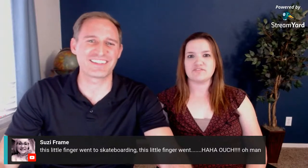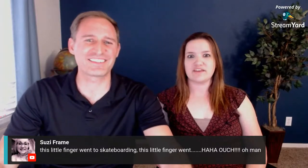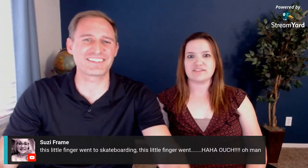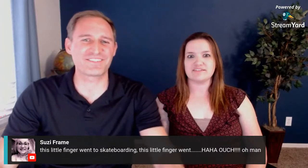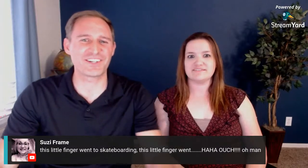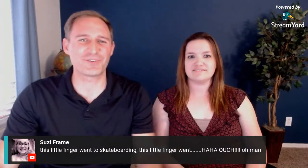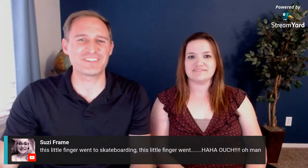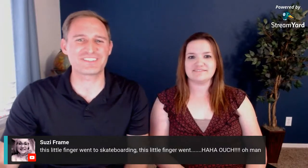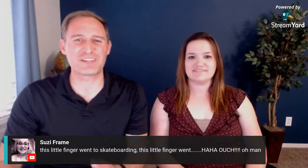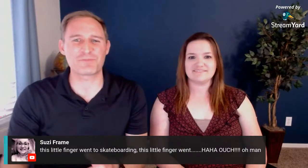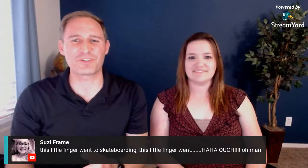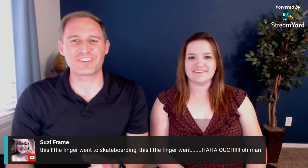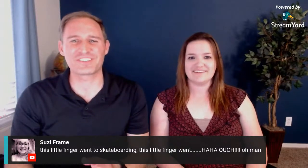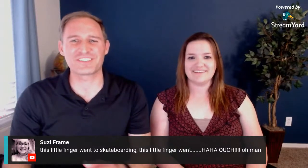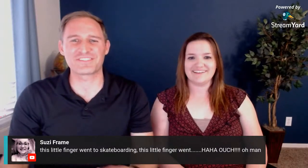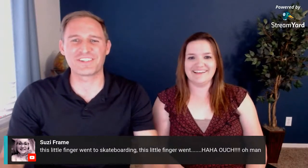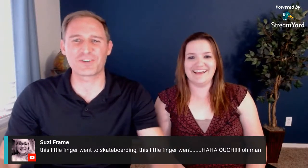this little finger went to skateboarding this little finger